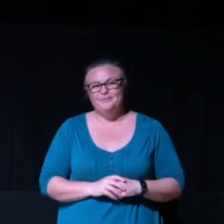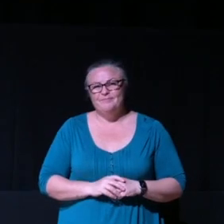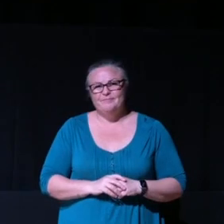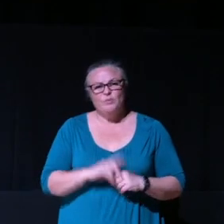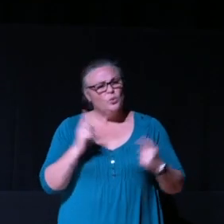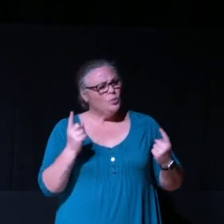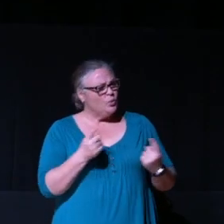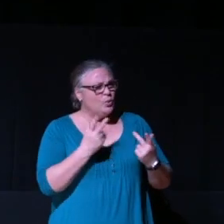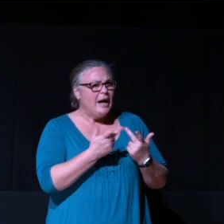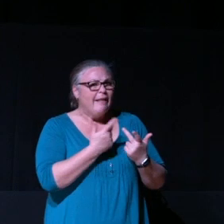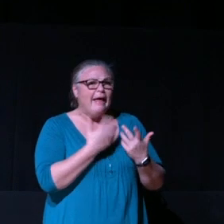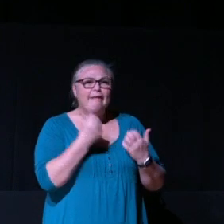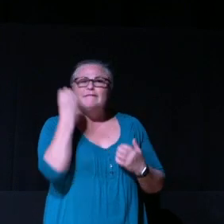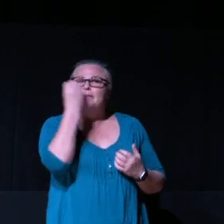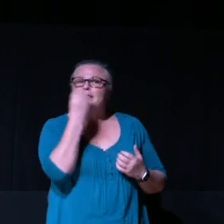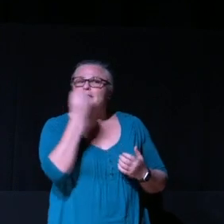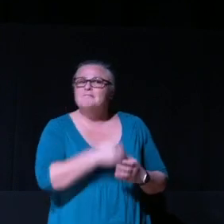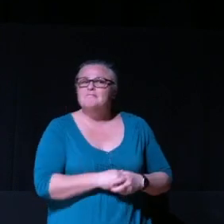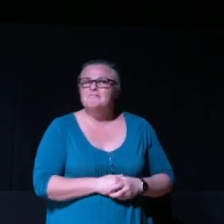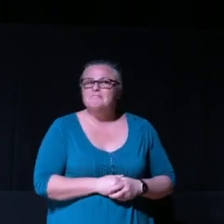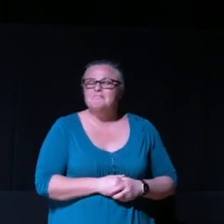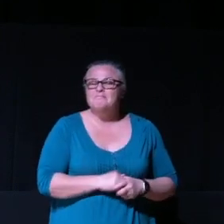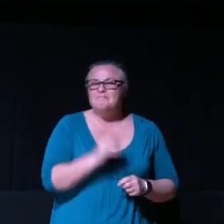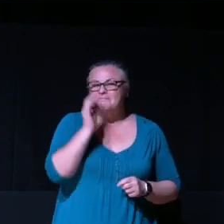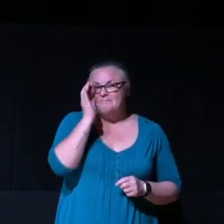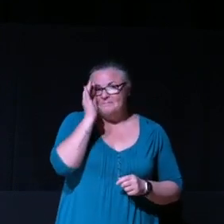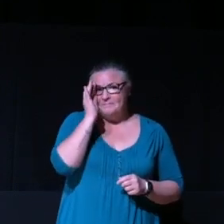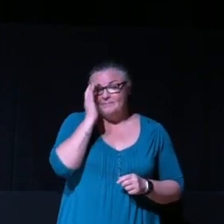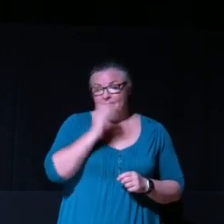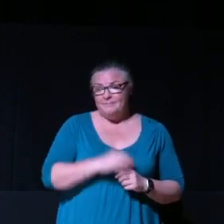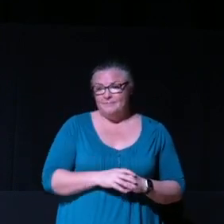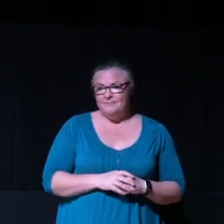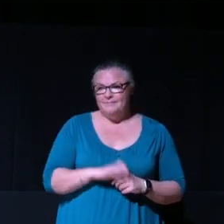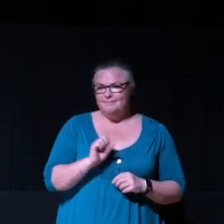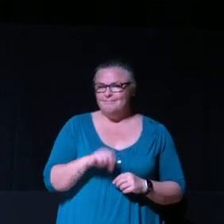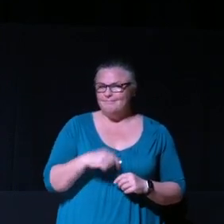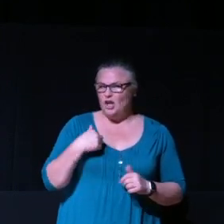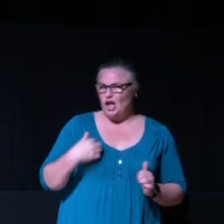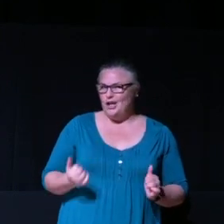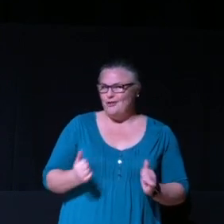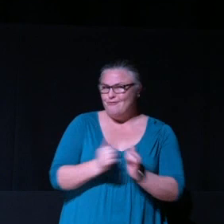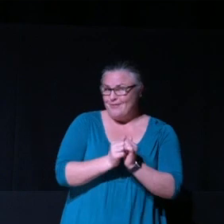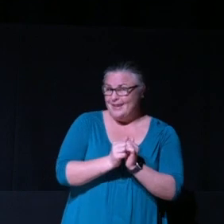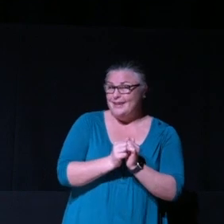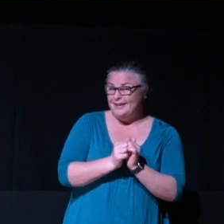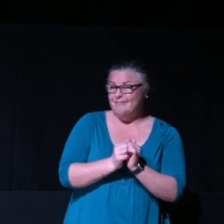I think it's an interesting one because I do think, I agree with what you're saying totally, but I also think there's like, in terms of stepping stones